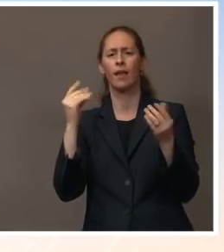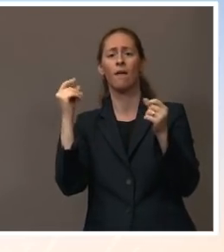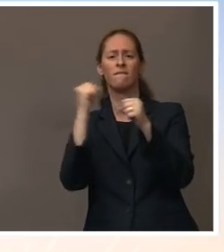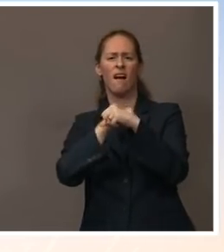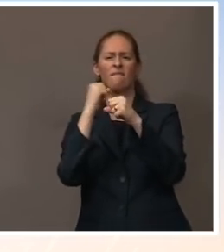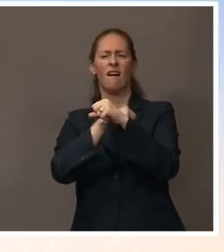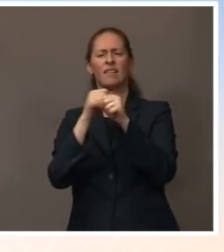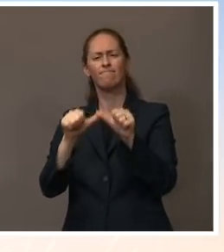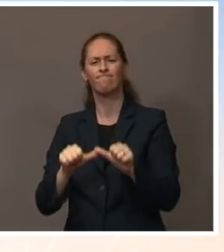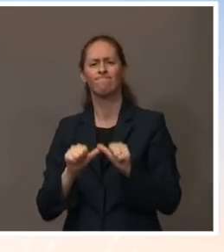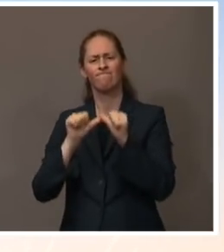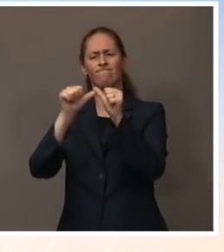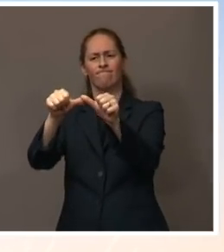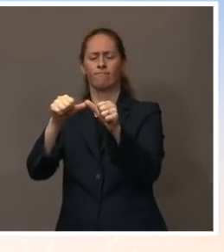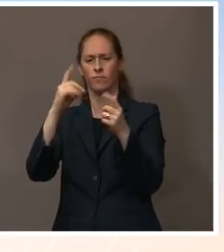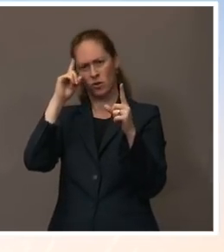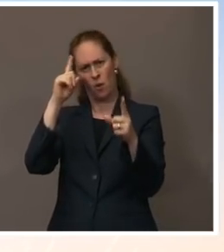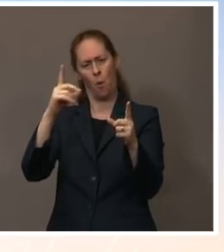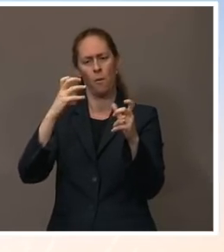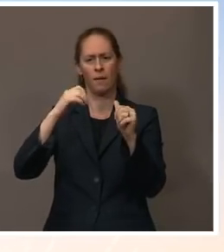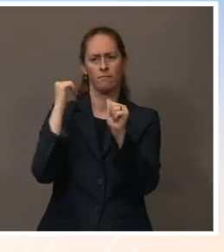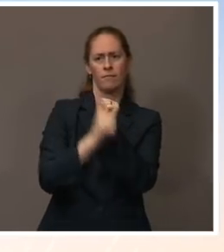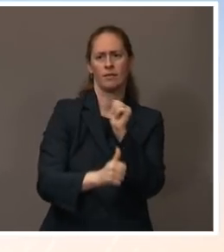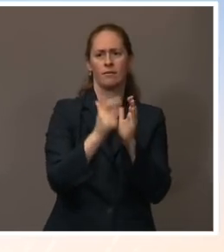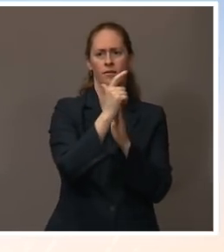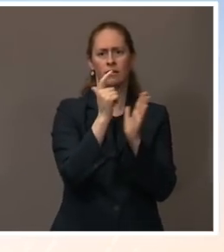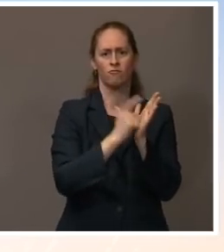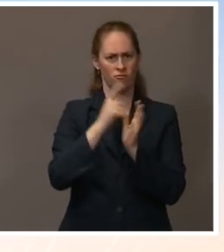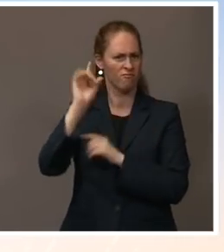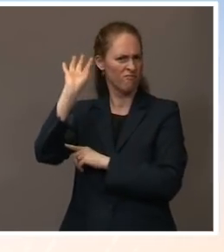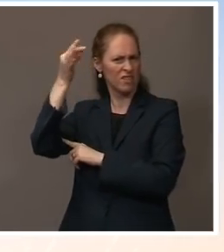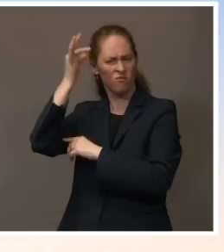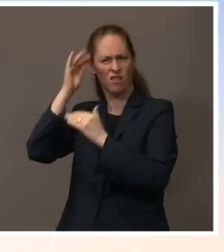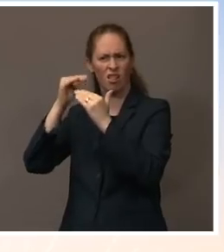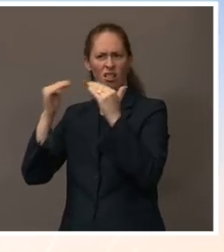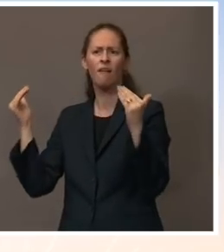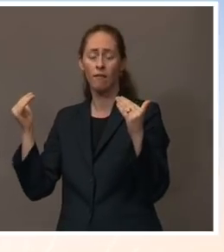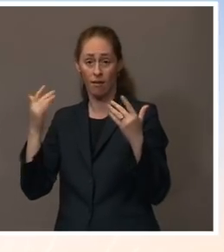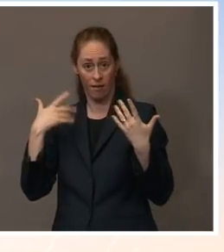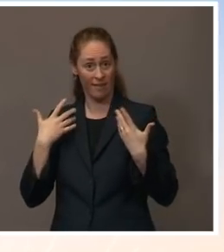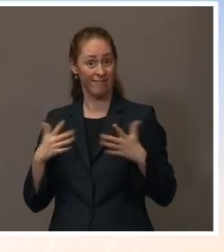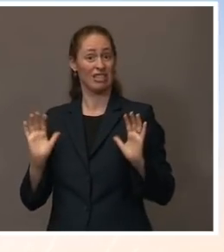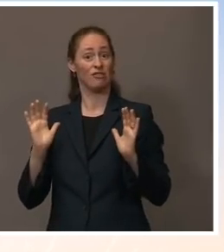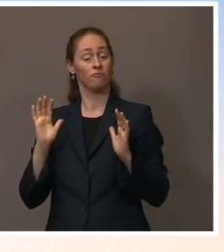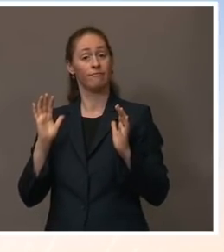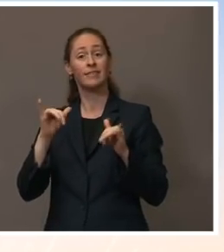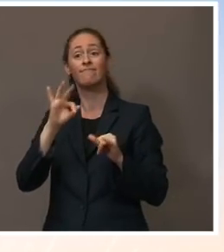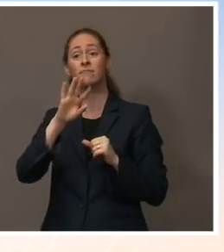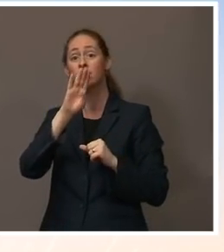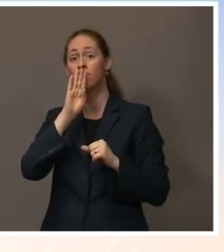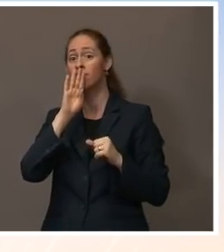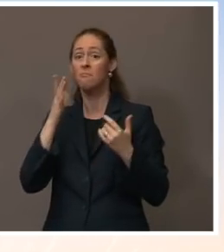across the finish line on the federal level. So this fight is not over. No matter the outcome today, it is going to continue.